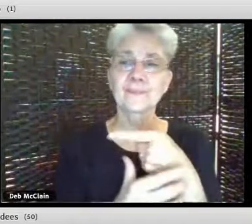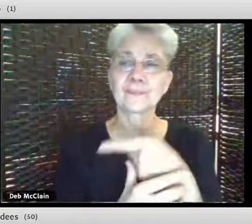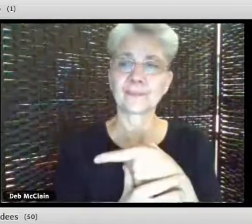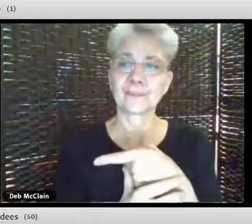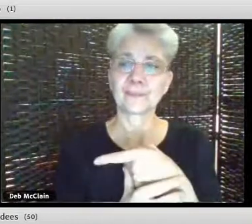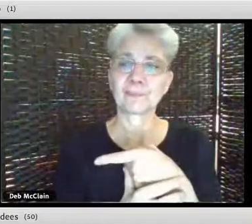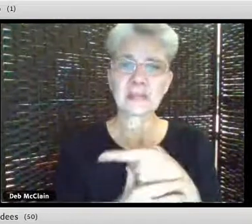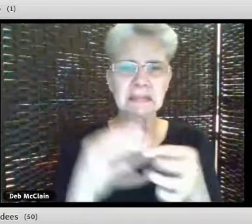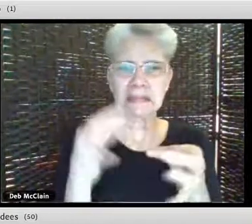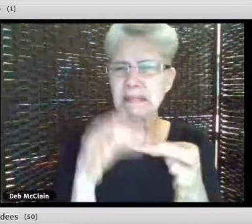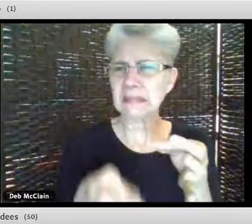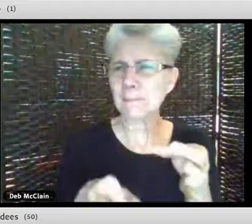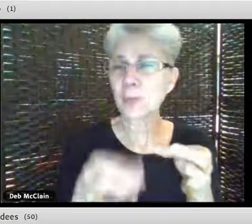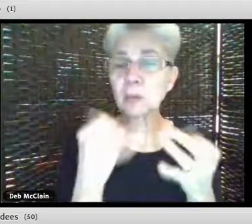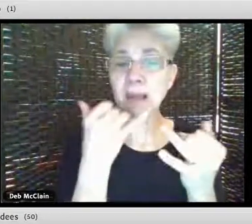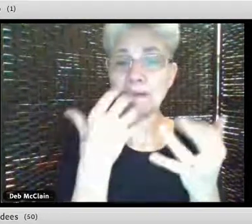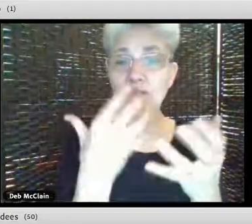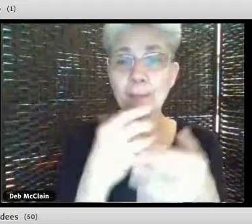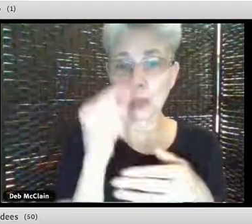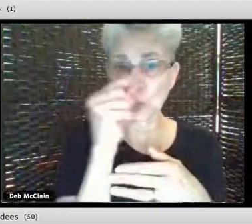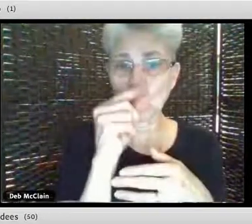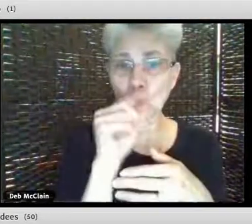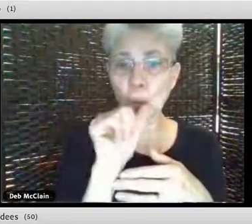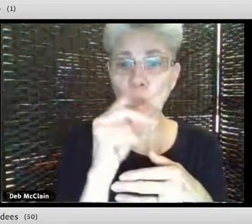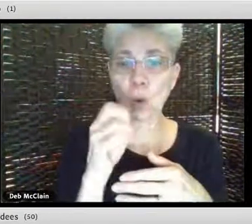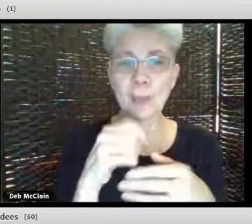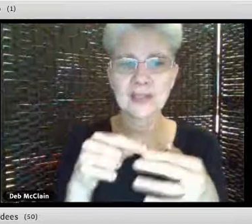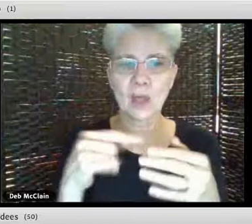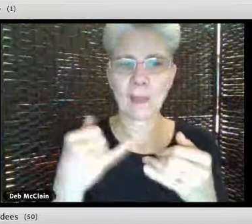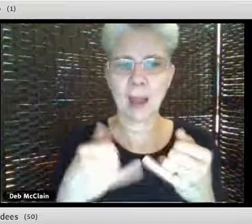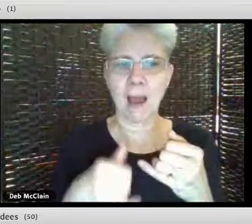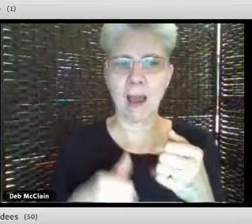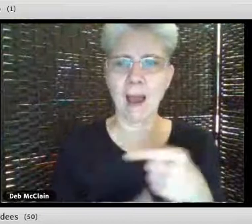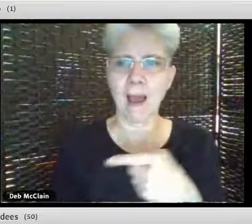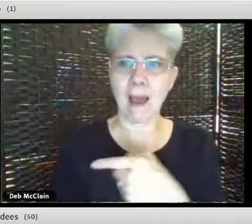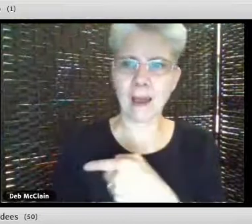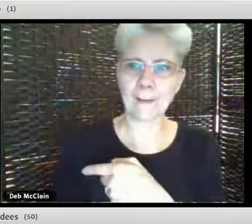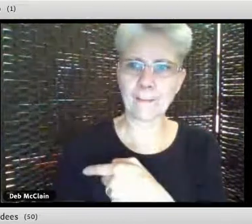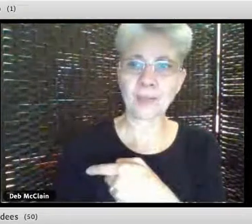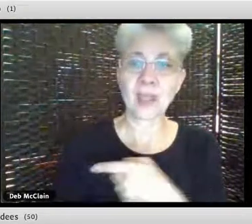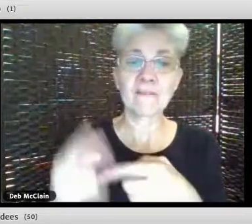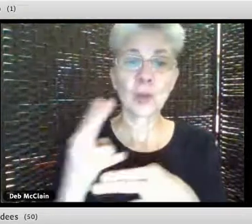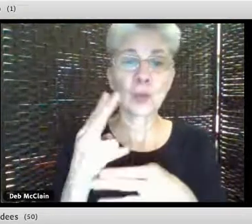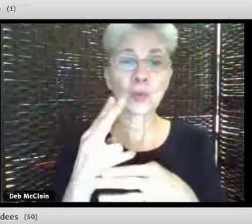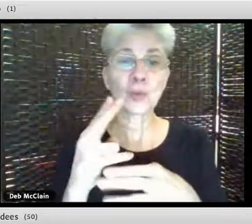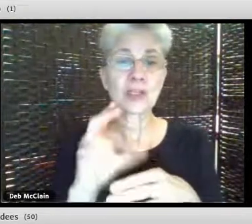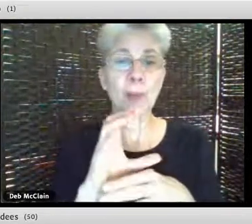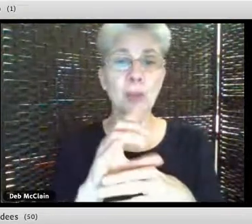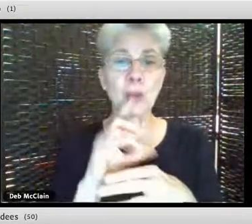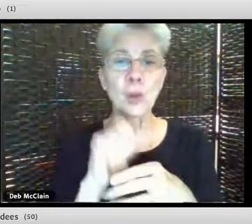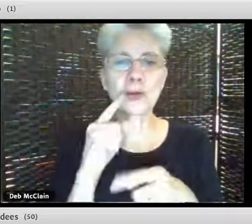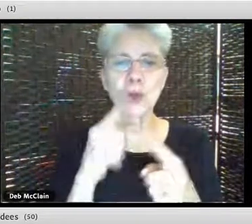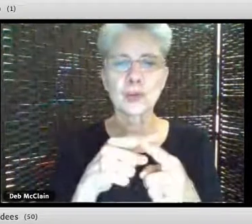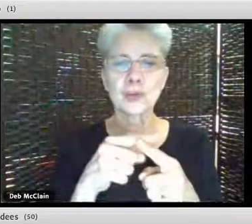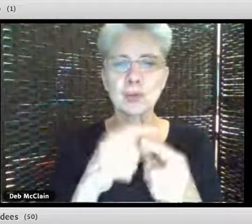Now, if I'm in Google Chrome, it's down here, and I can actually run it. If you're using computer, you may want to look to your Downloads folder,